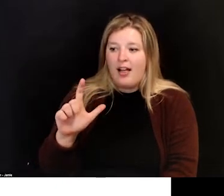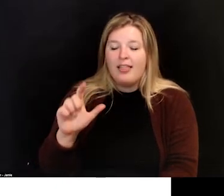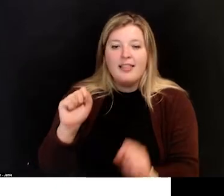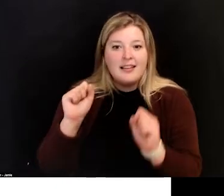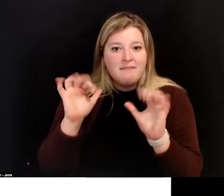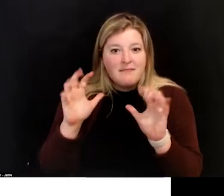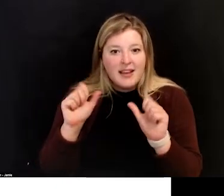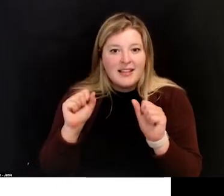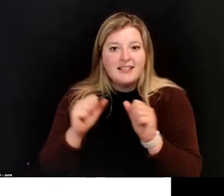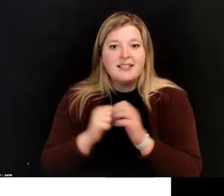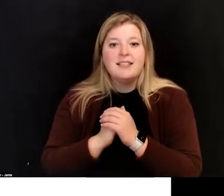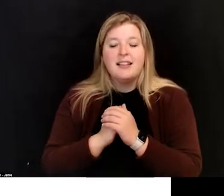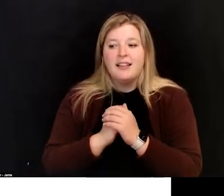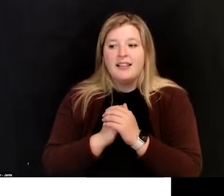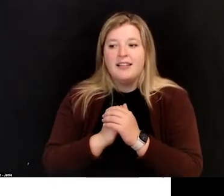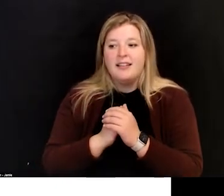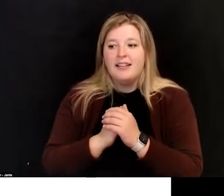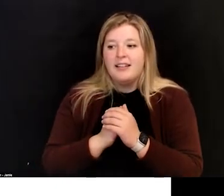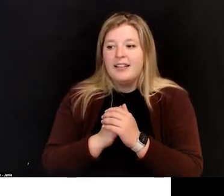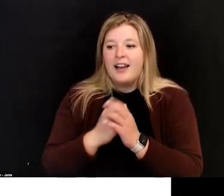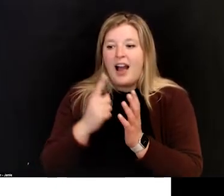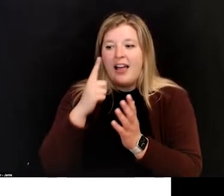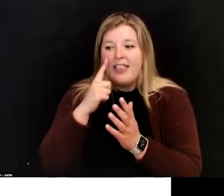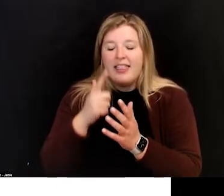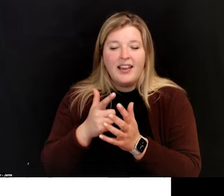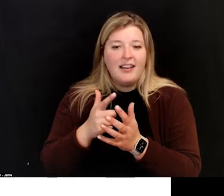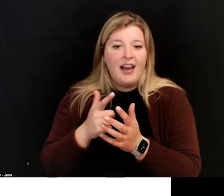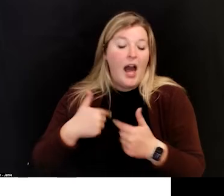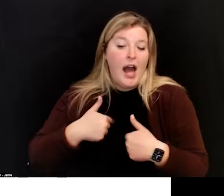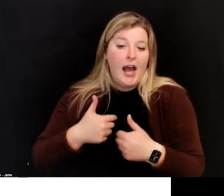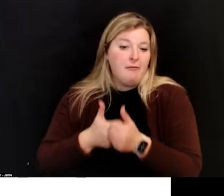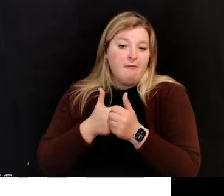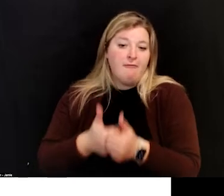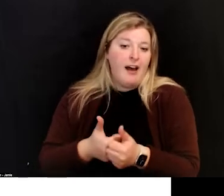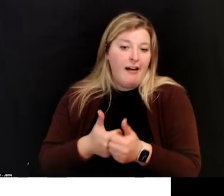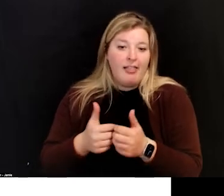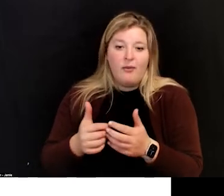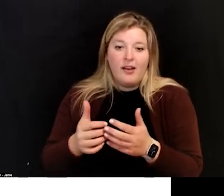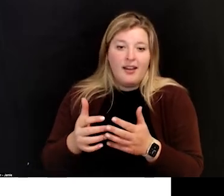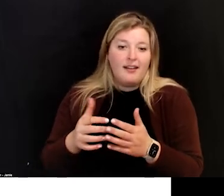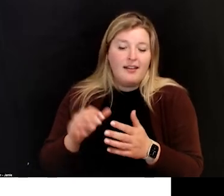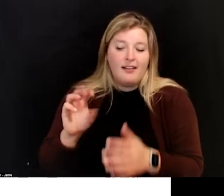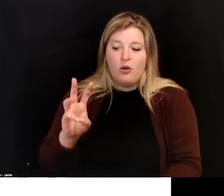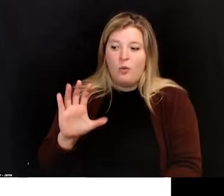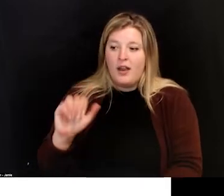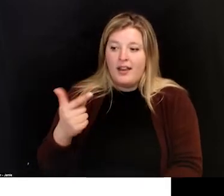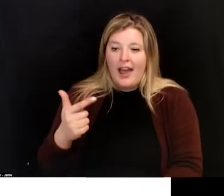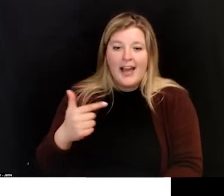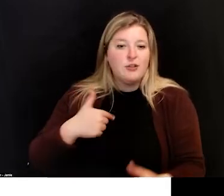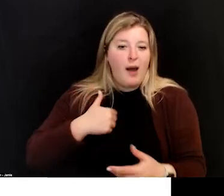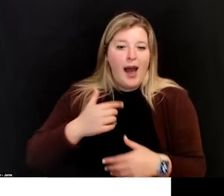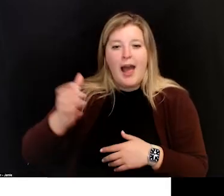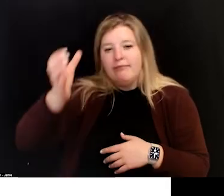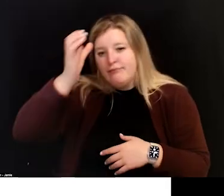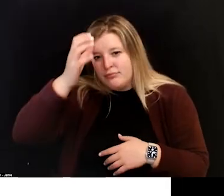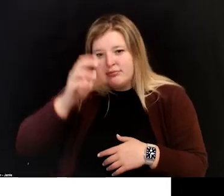I've been following and studying the guidelines for years. And so I know WCAG 2.0, 2.1, and so forth.